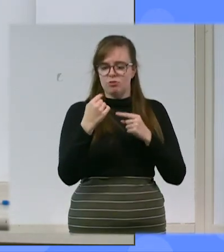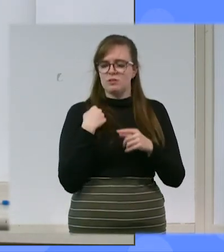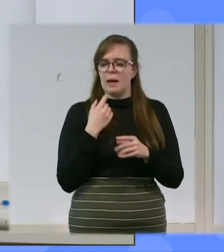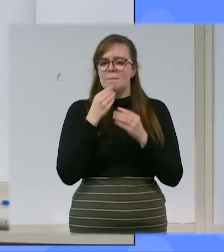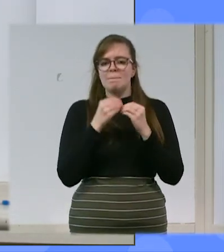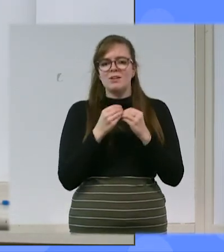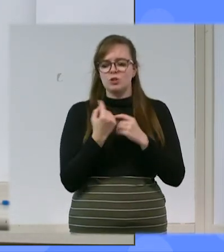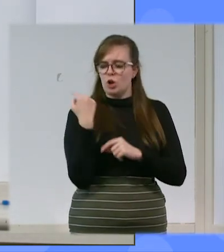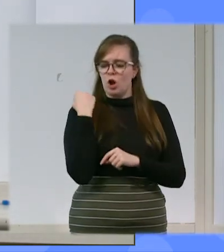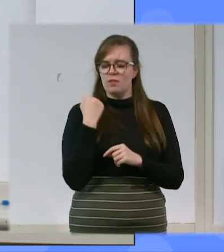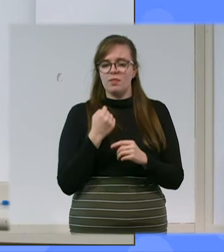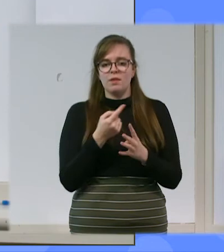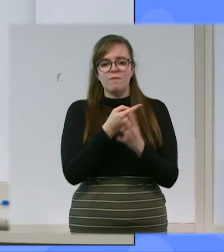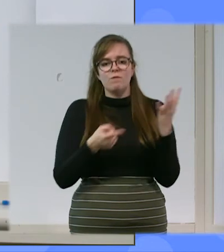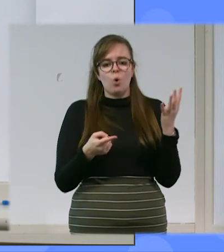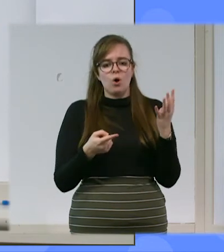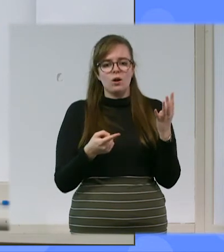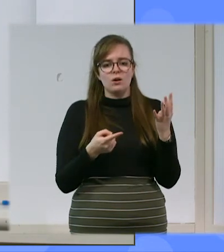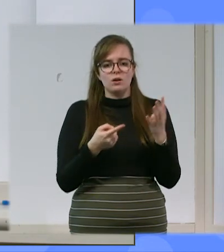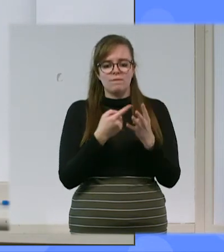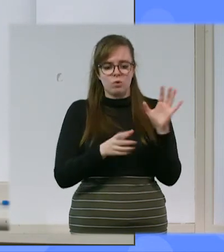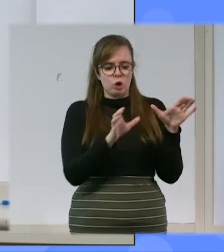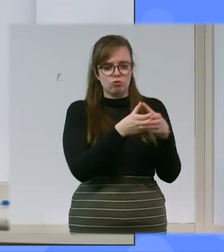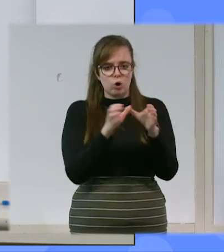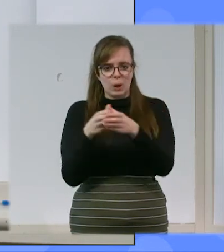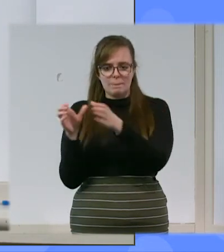is that those four stakeholder groups despite some best endeavors have never